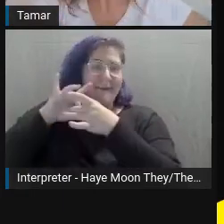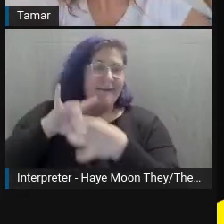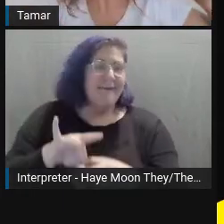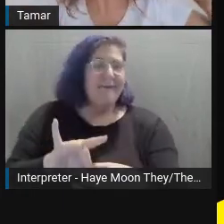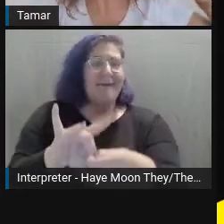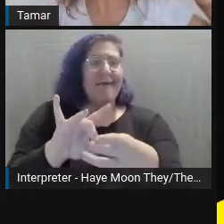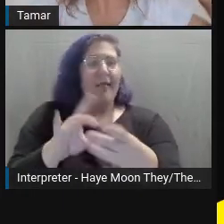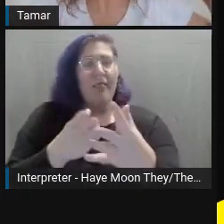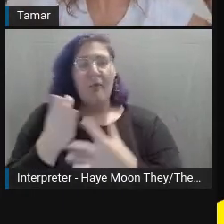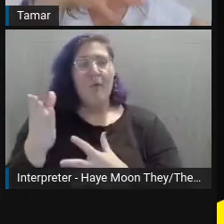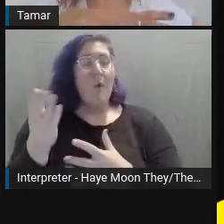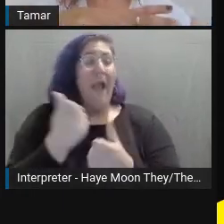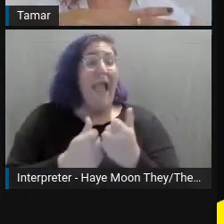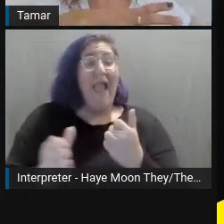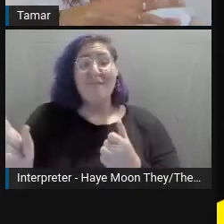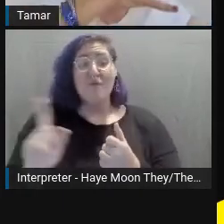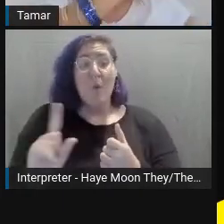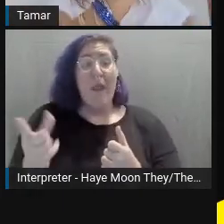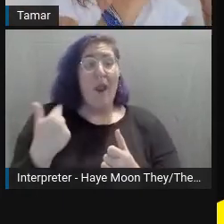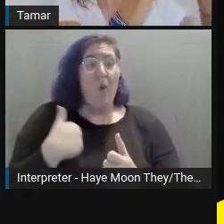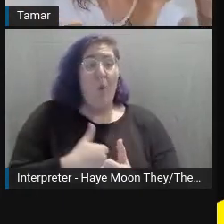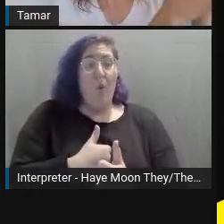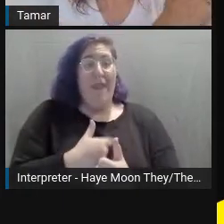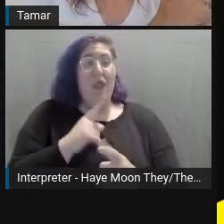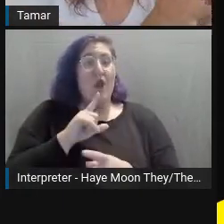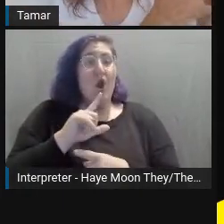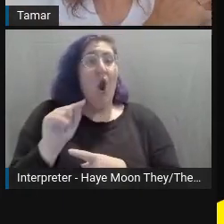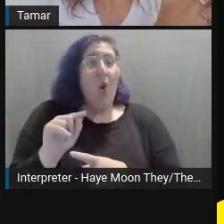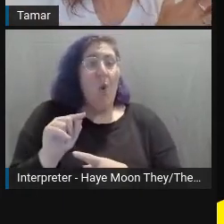accessibility has to be implemented within.